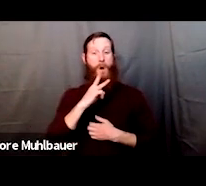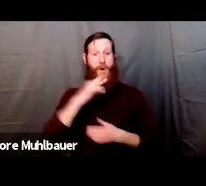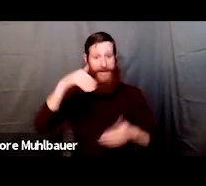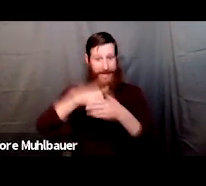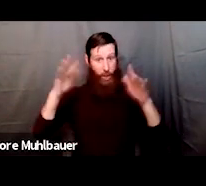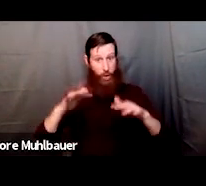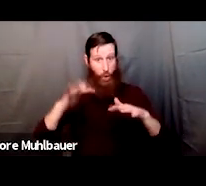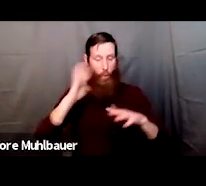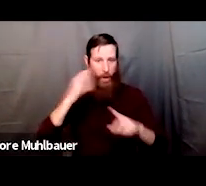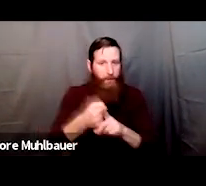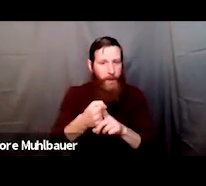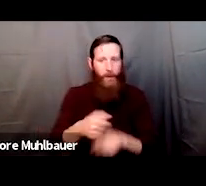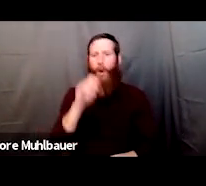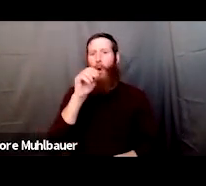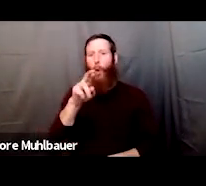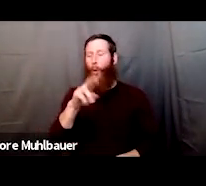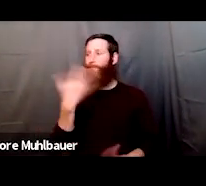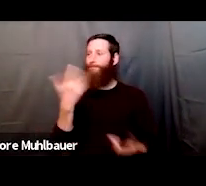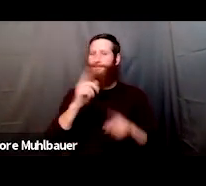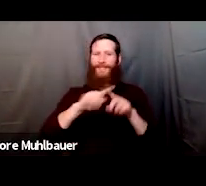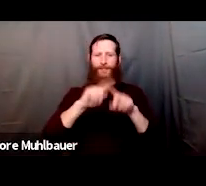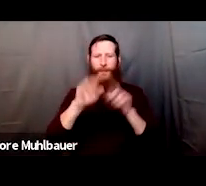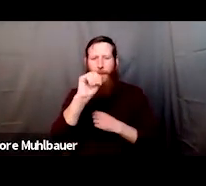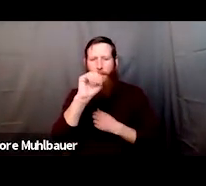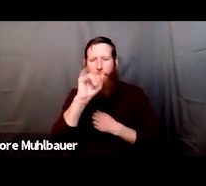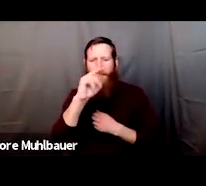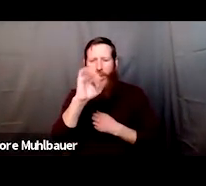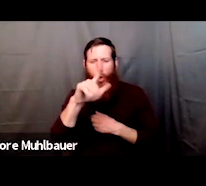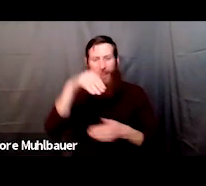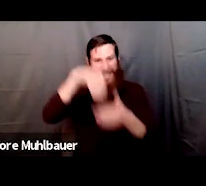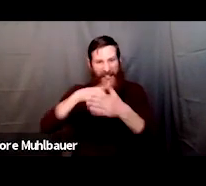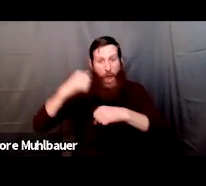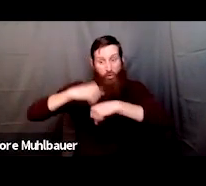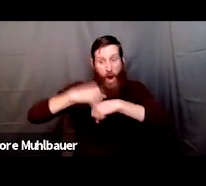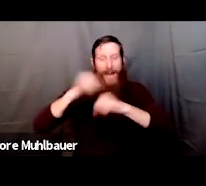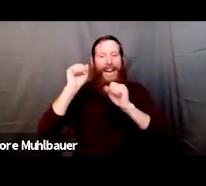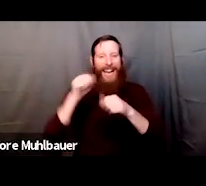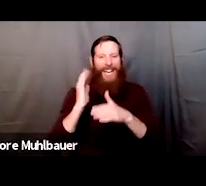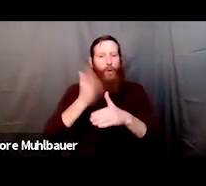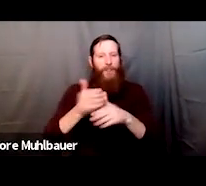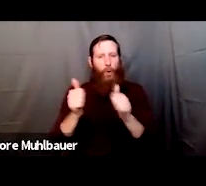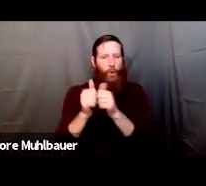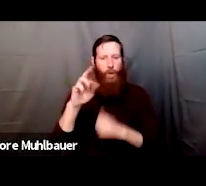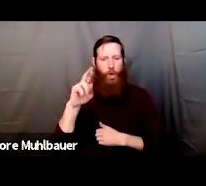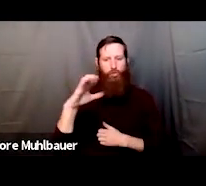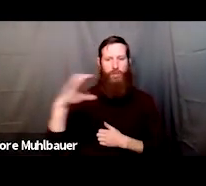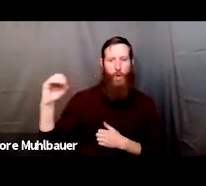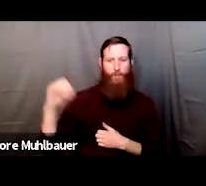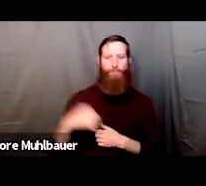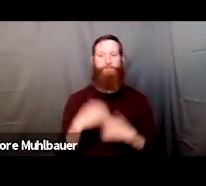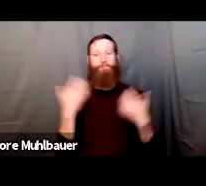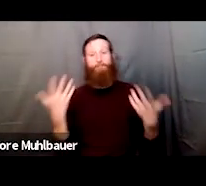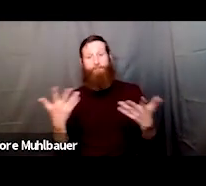Or certain types of minerals in the rock.